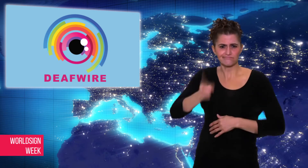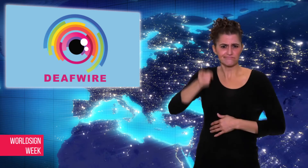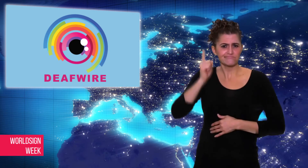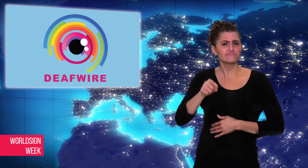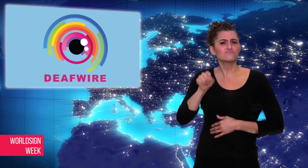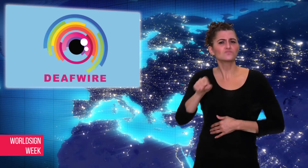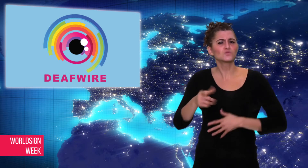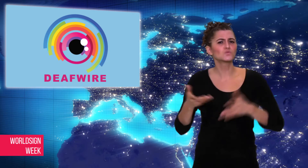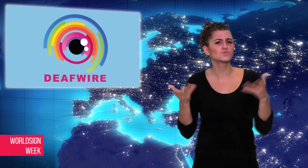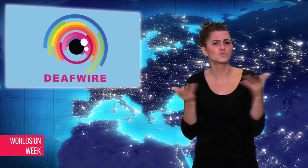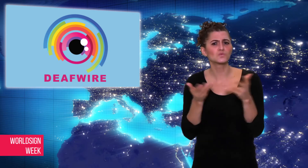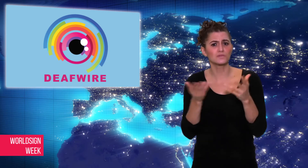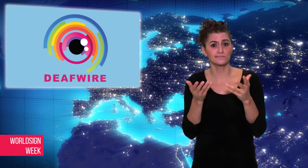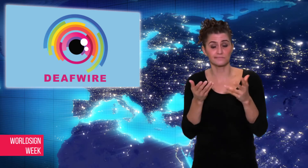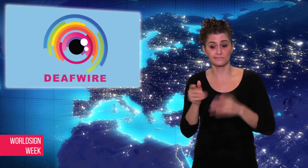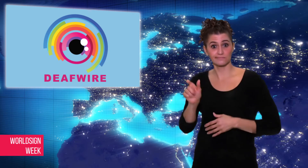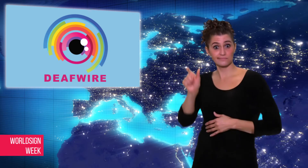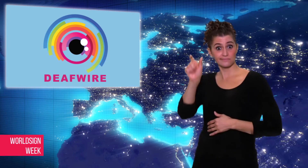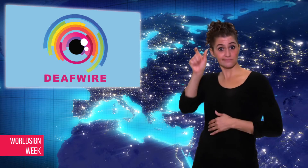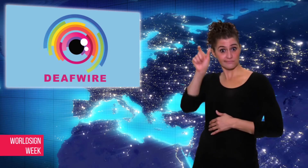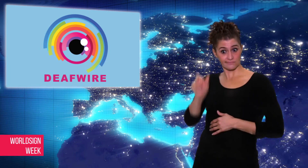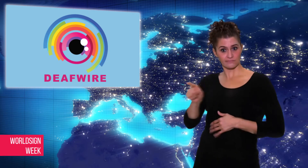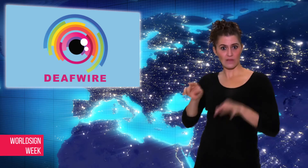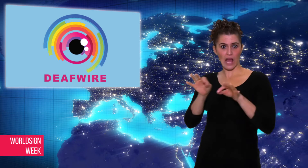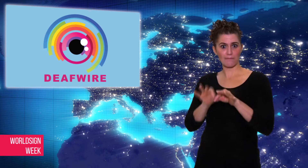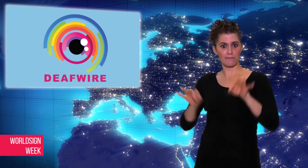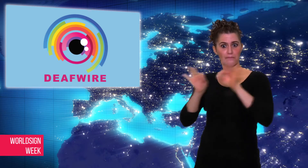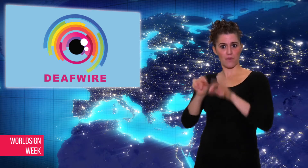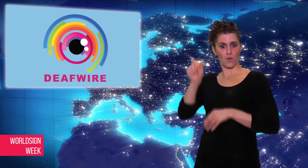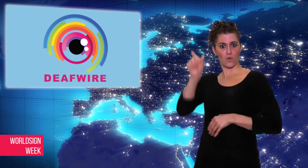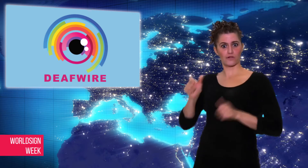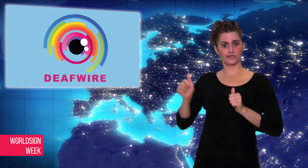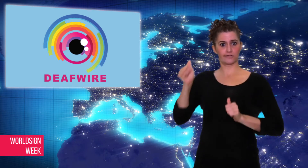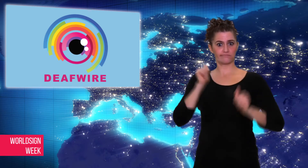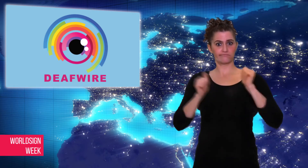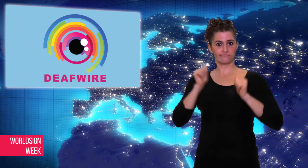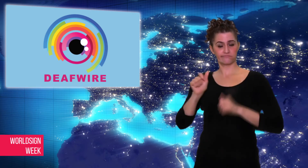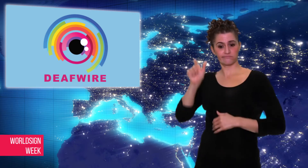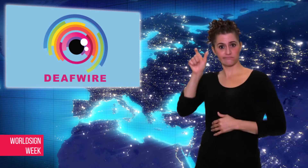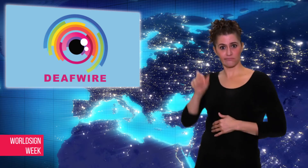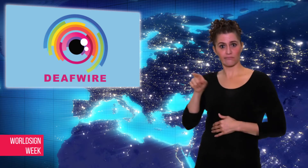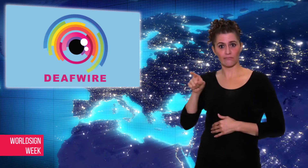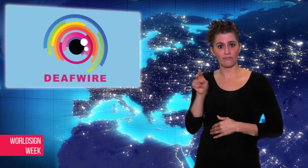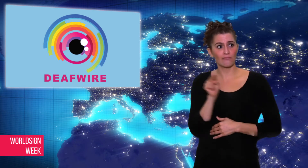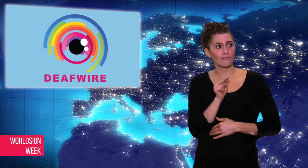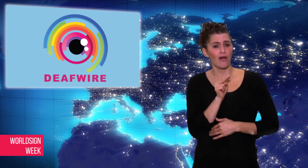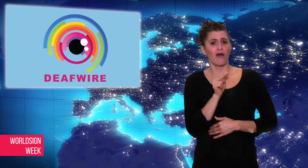be deaf to avoid speaking with her